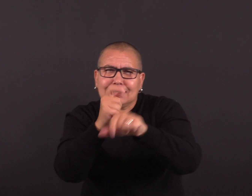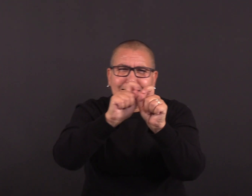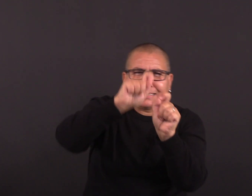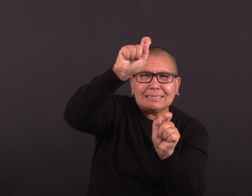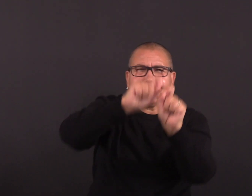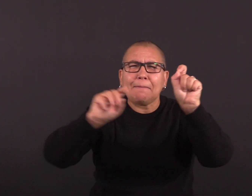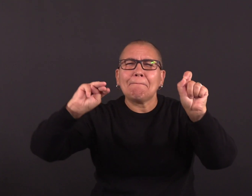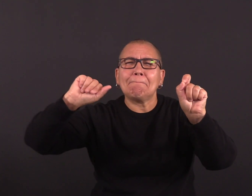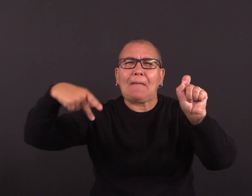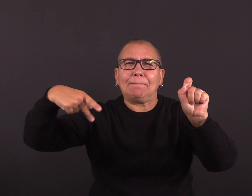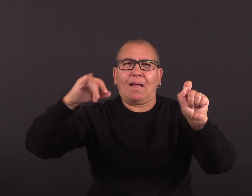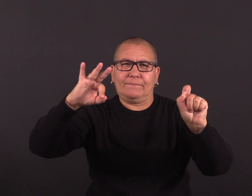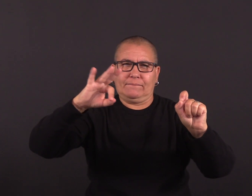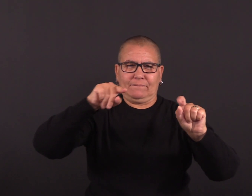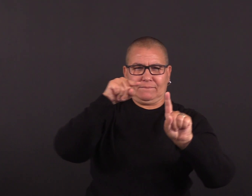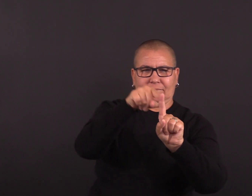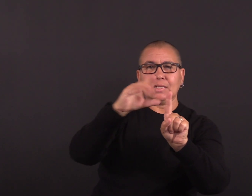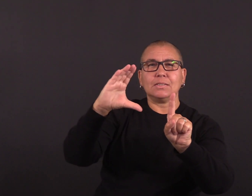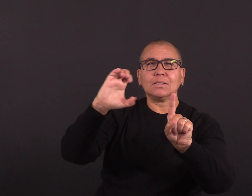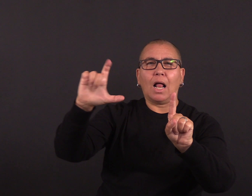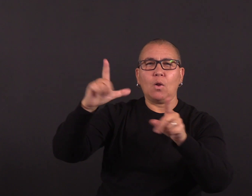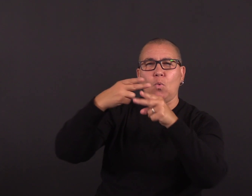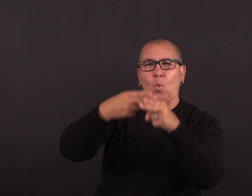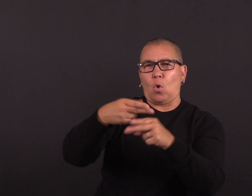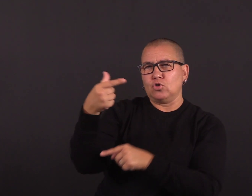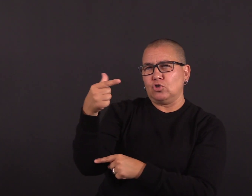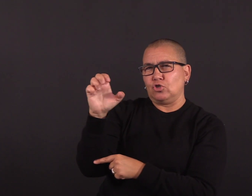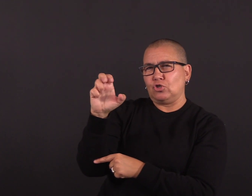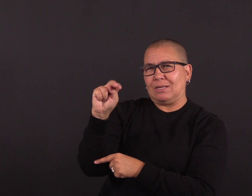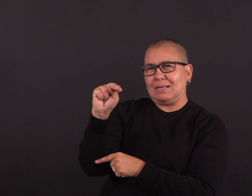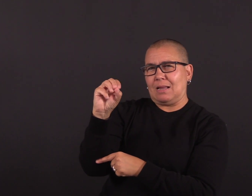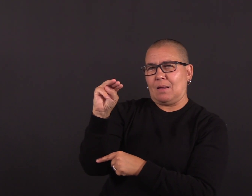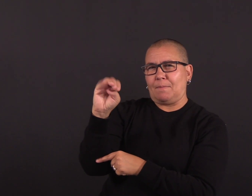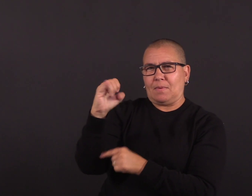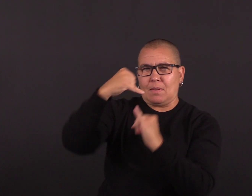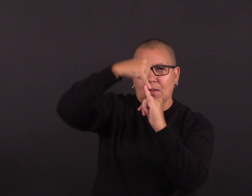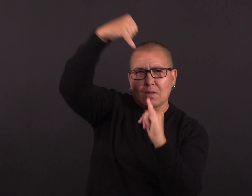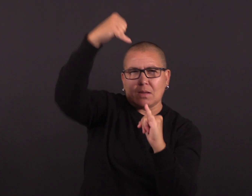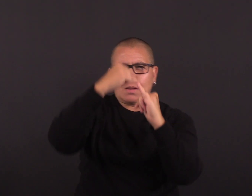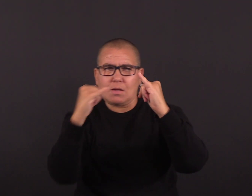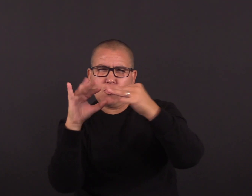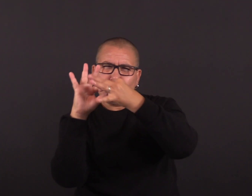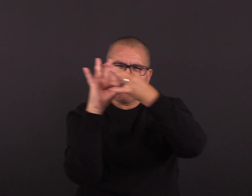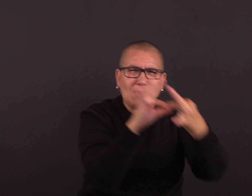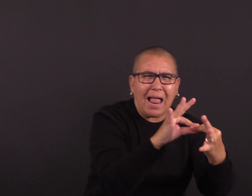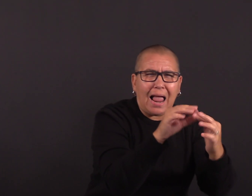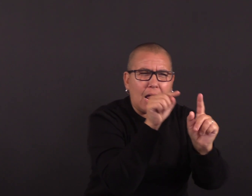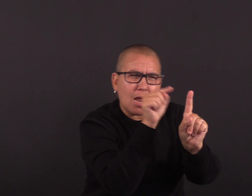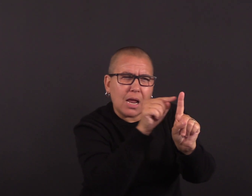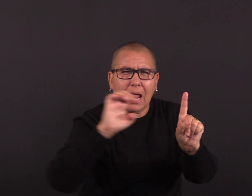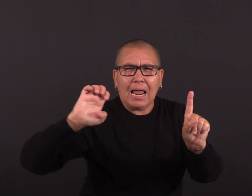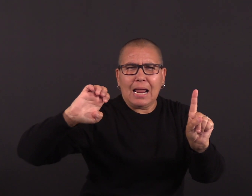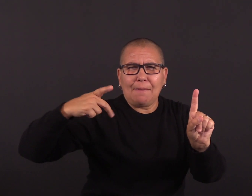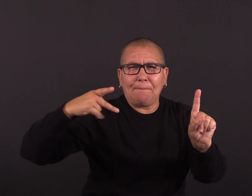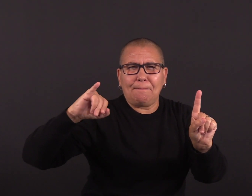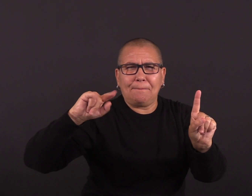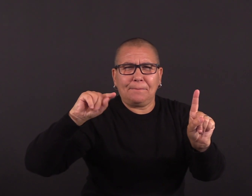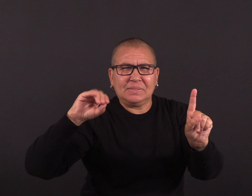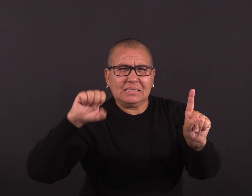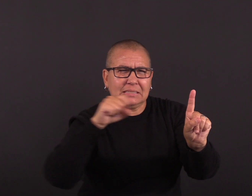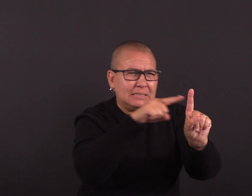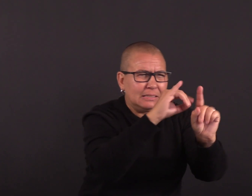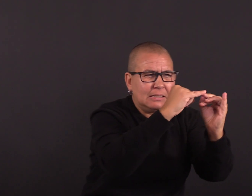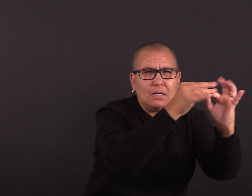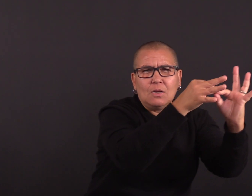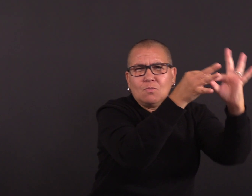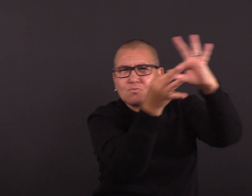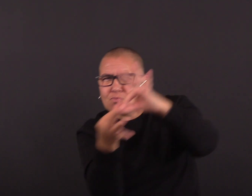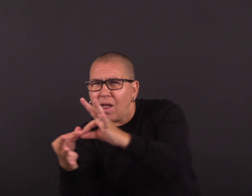than other previous Omicron strains. "Now we have the genome mapped and all